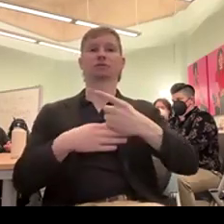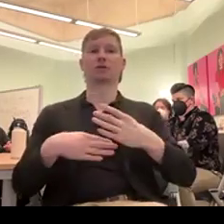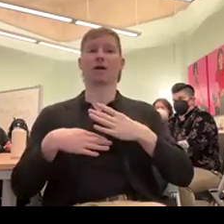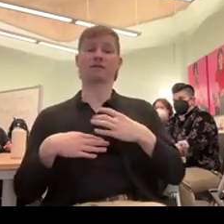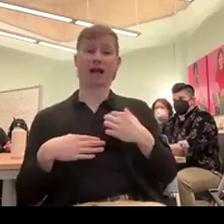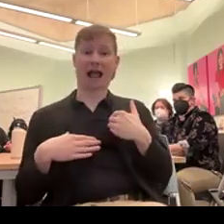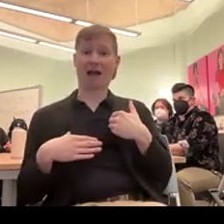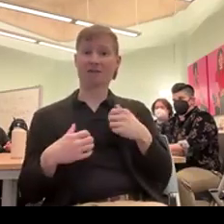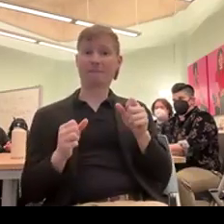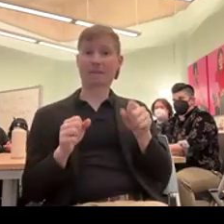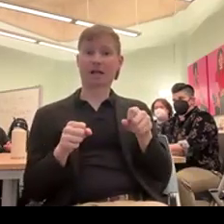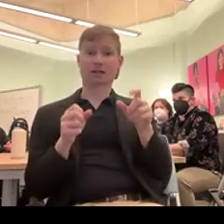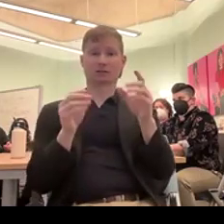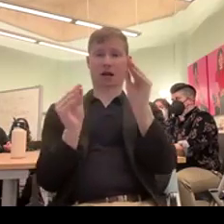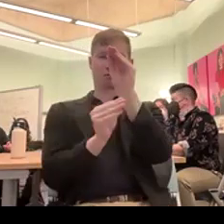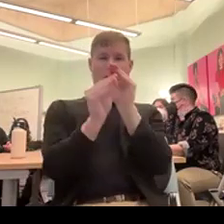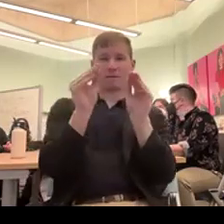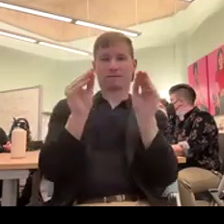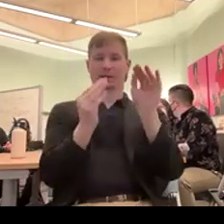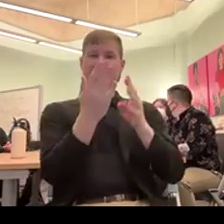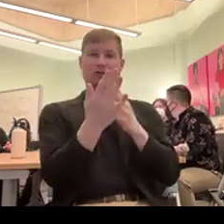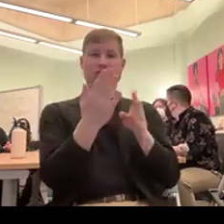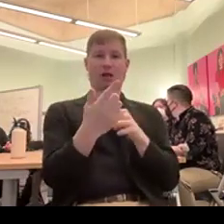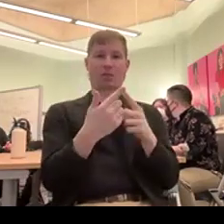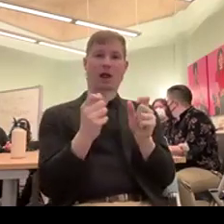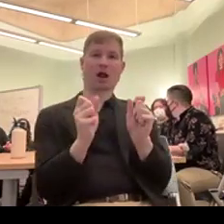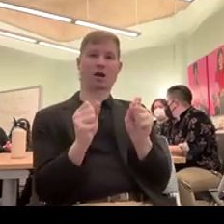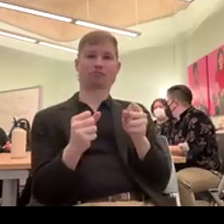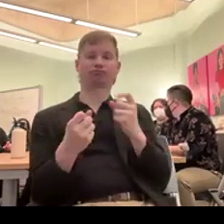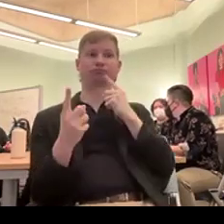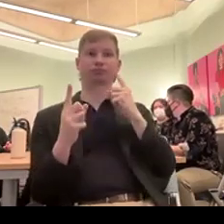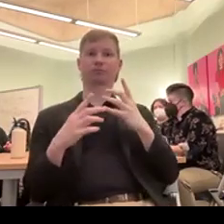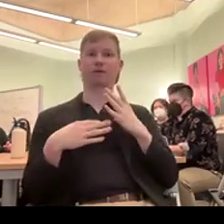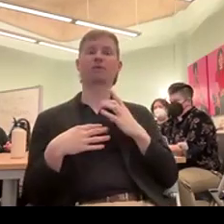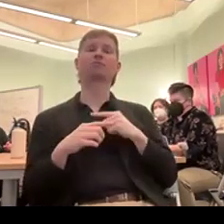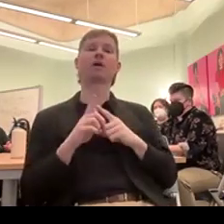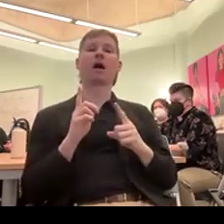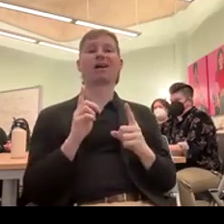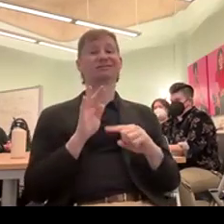if I really need to take a day off, then I have the power to move things in order to take the